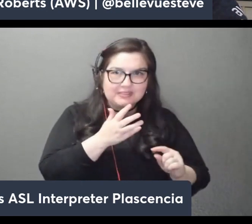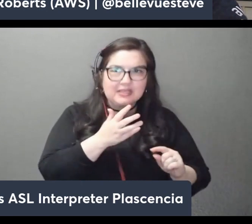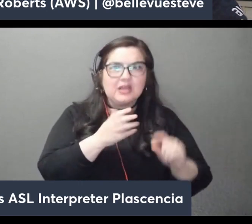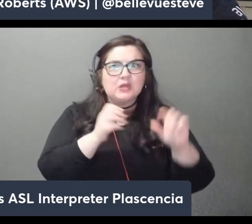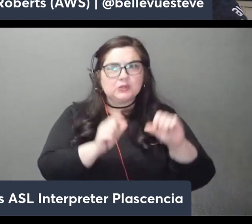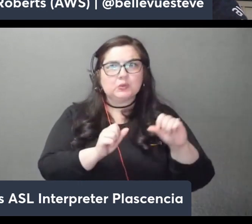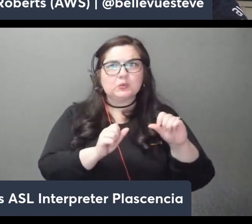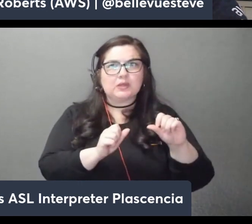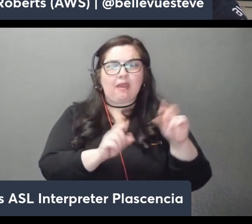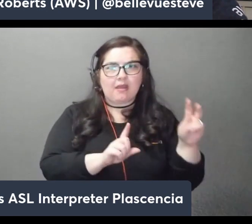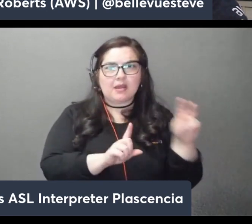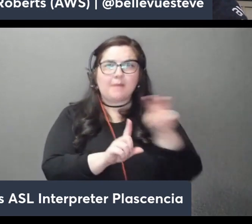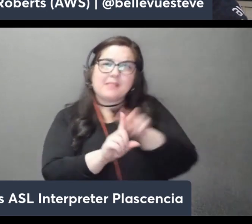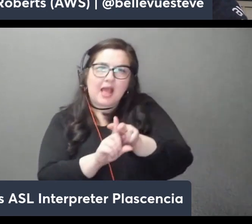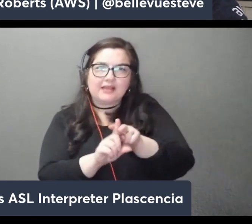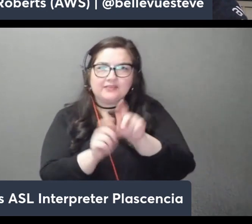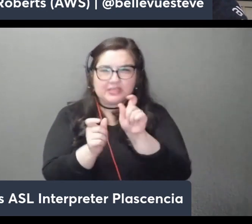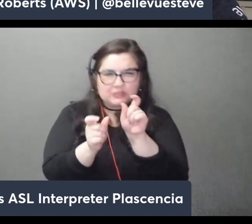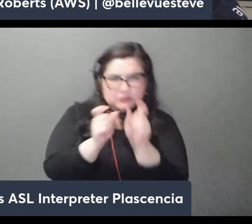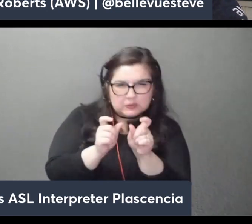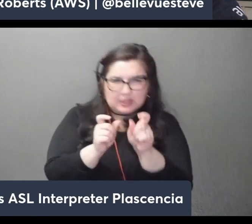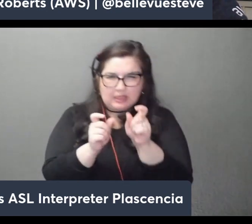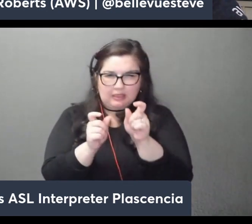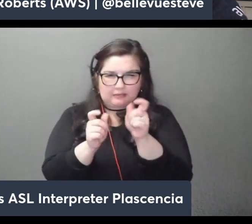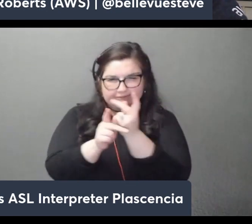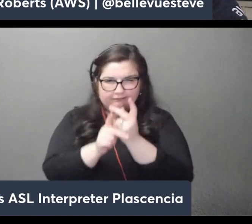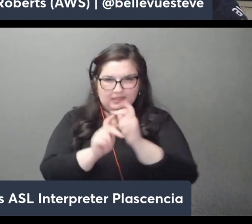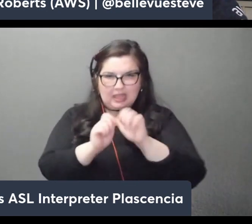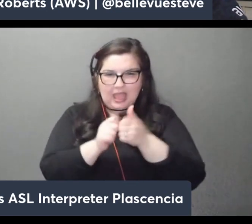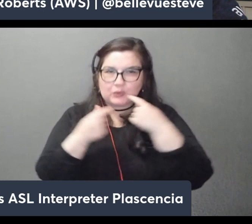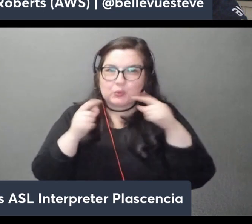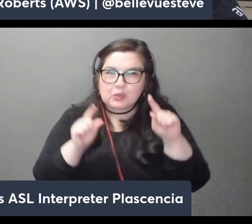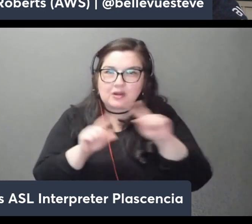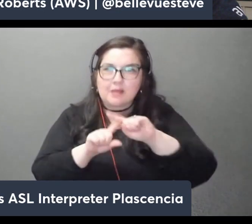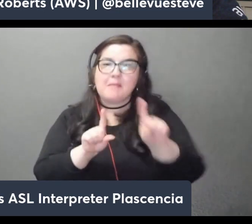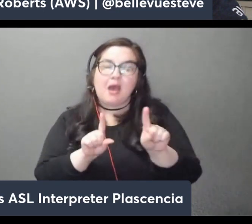You can kinda tweak and tune how they work, but it has all of those pieces put together,